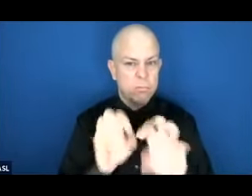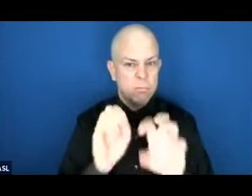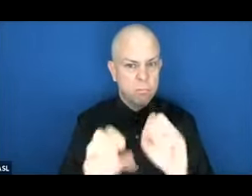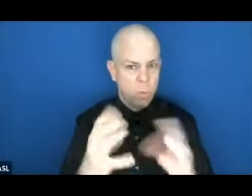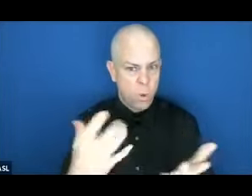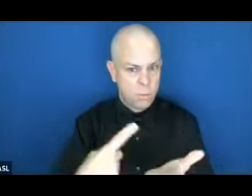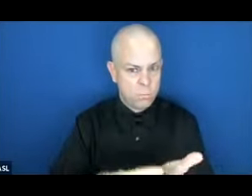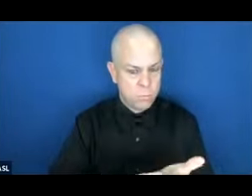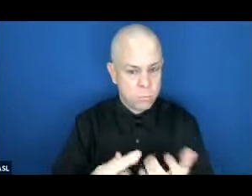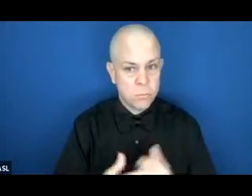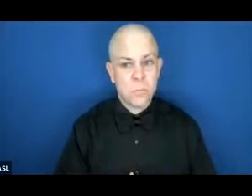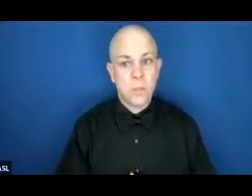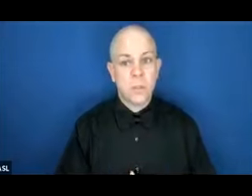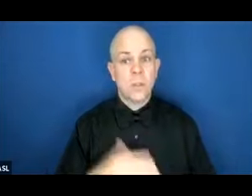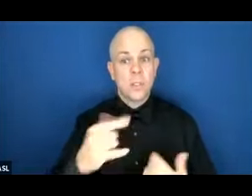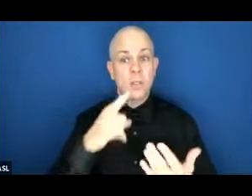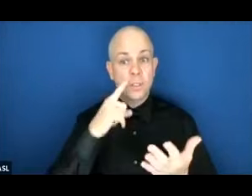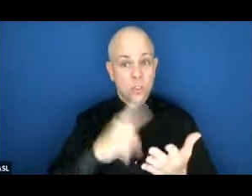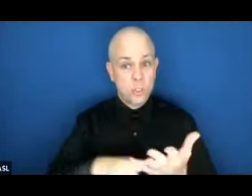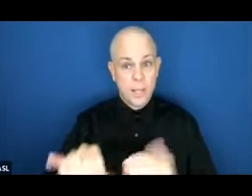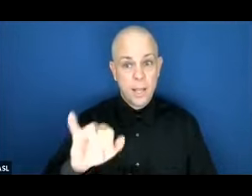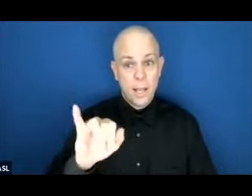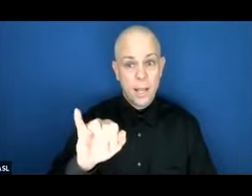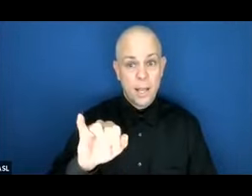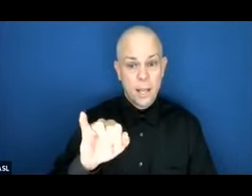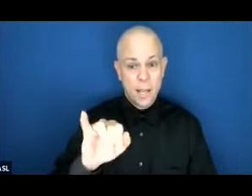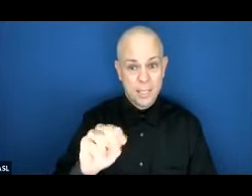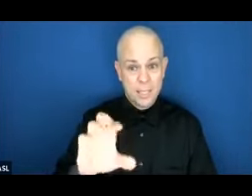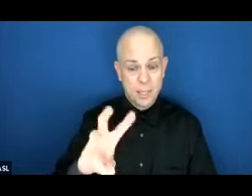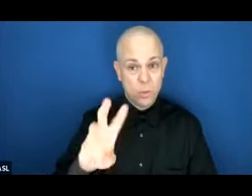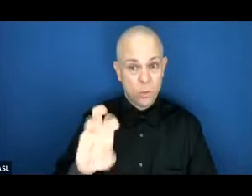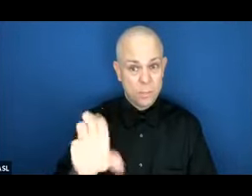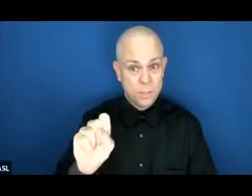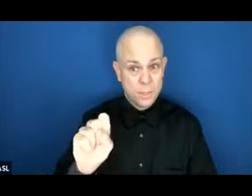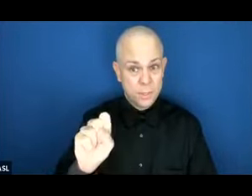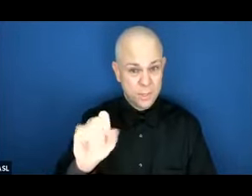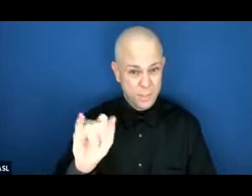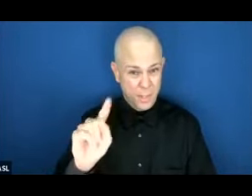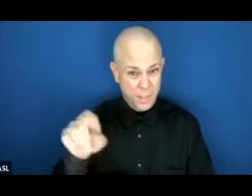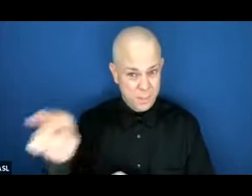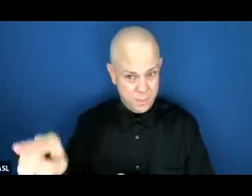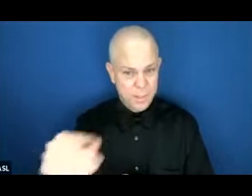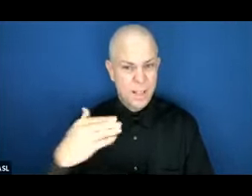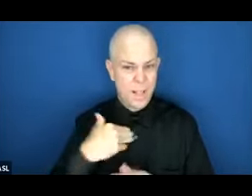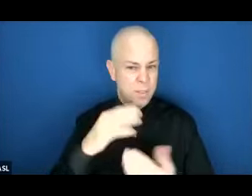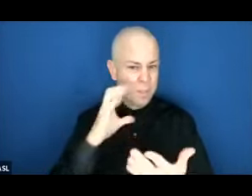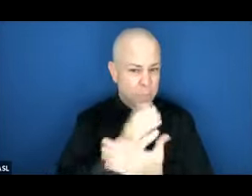we have information there to all of our maps, photos links to all of our cooperating cooperator agencies that we may